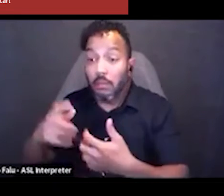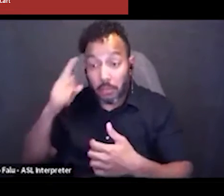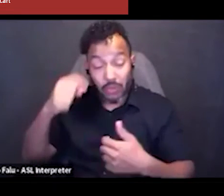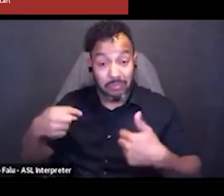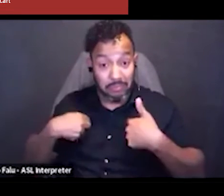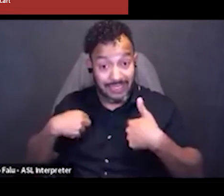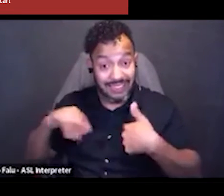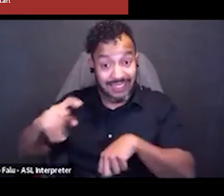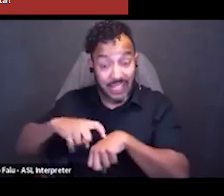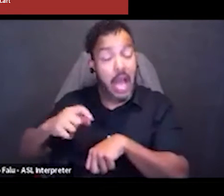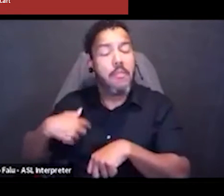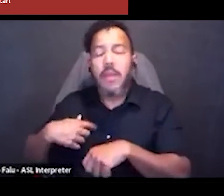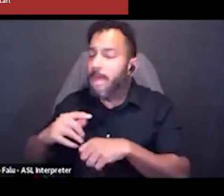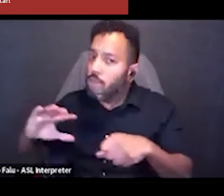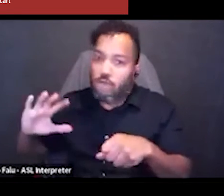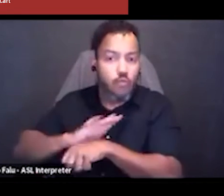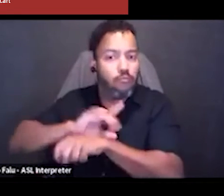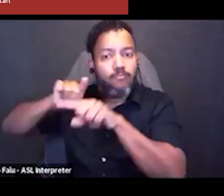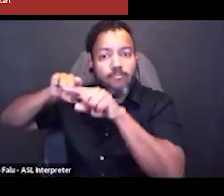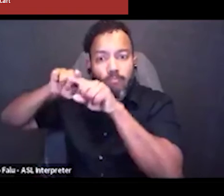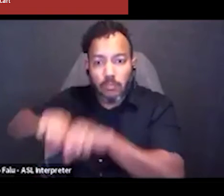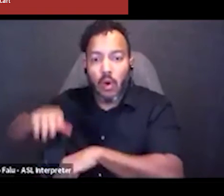And I would have stayed that way should I have stayed.